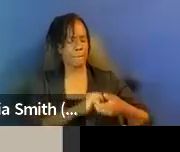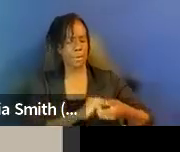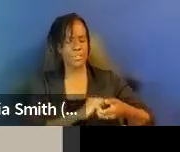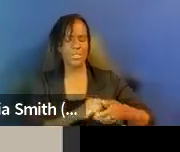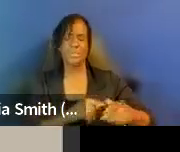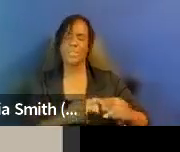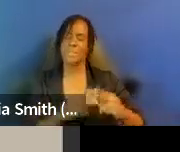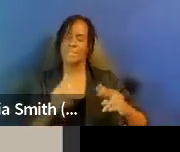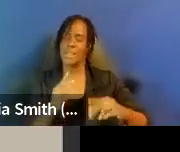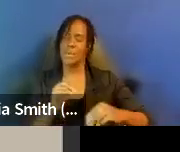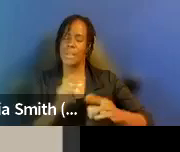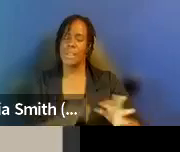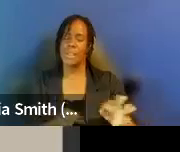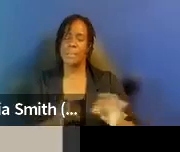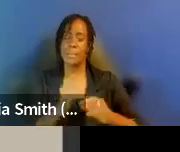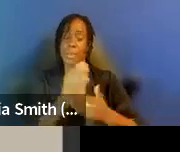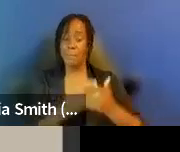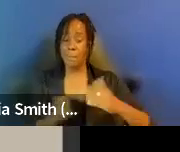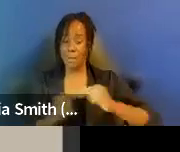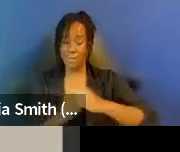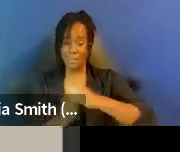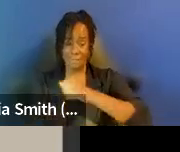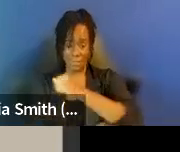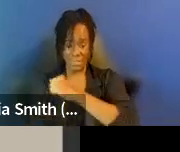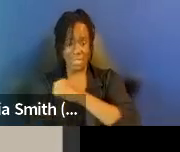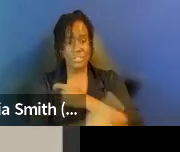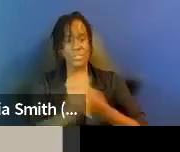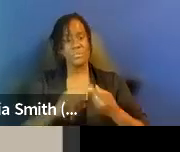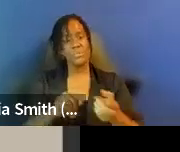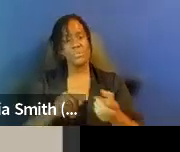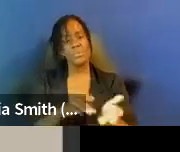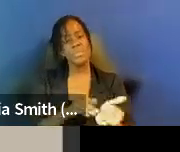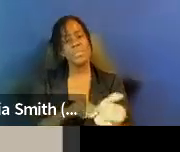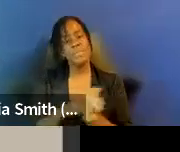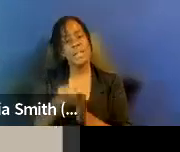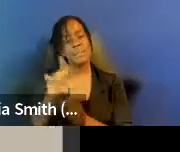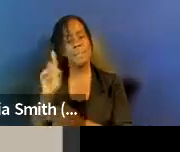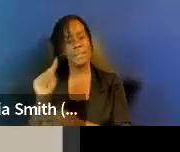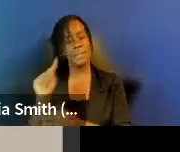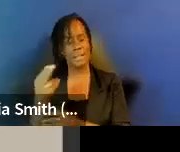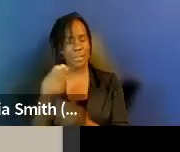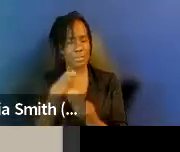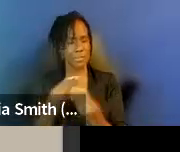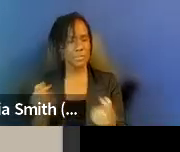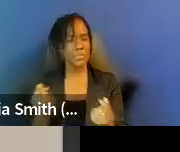research and quality. And NIH and also from advocacy work that I and everyone else who is an